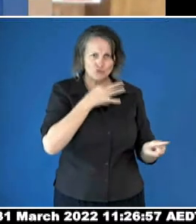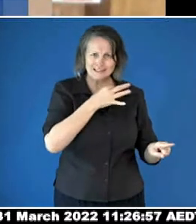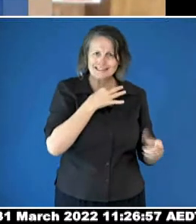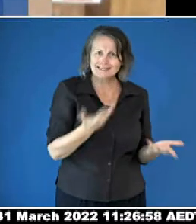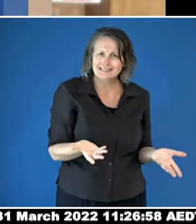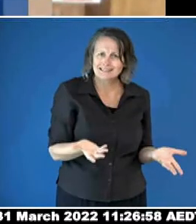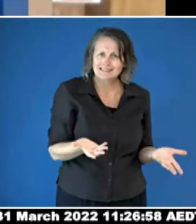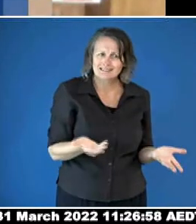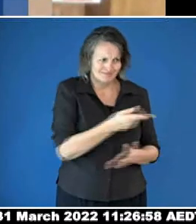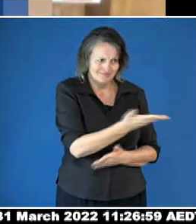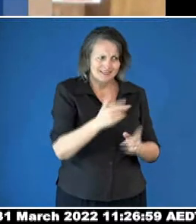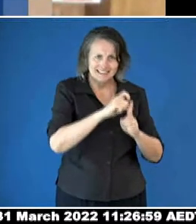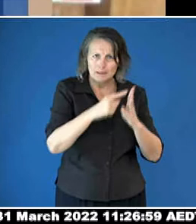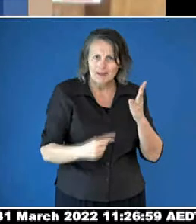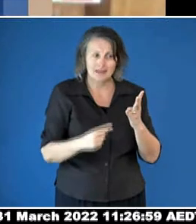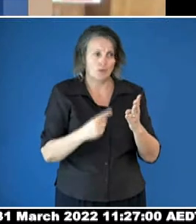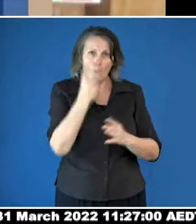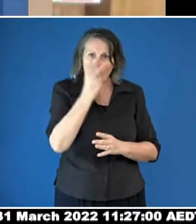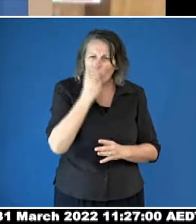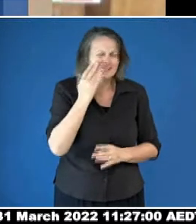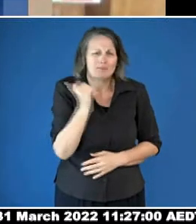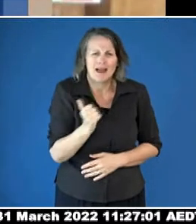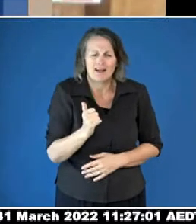people with disabilities, or aged, or whatever it is.